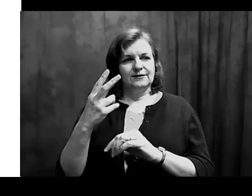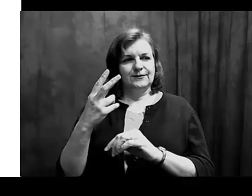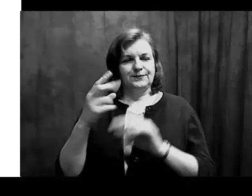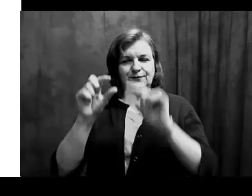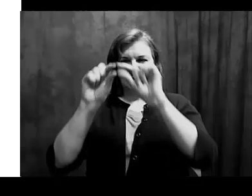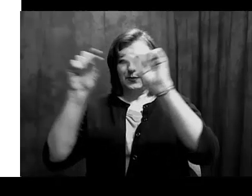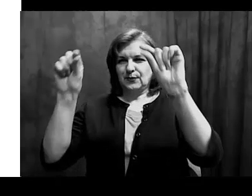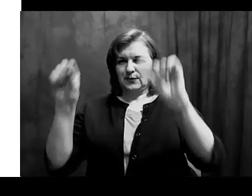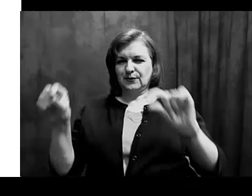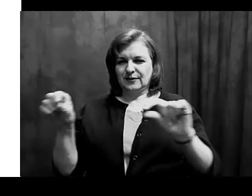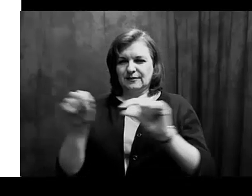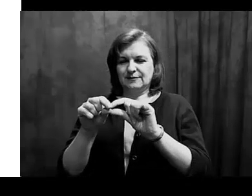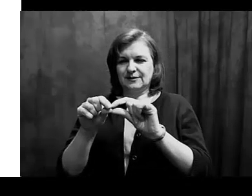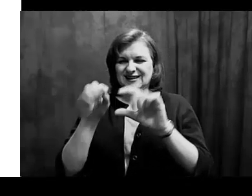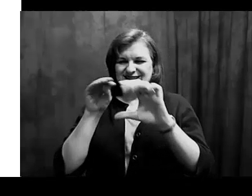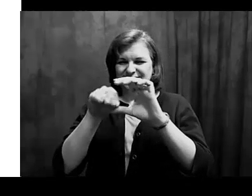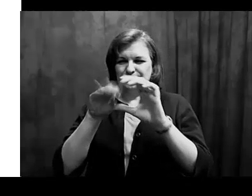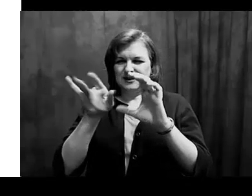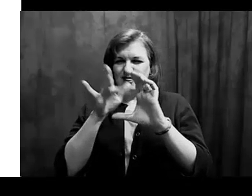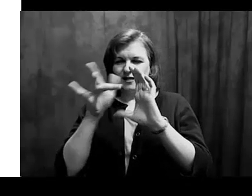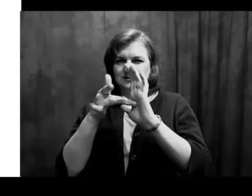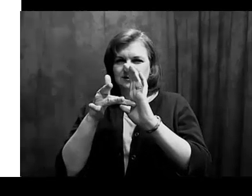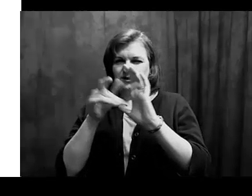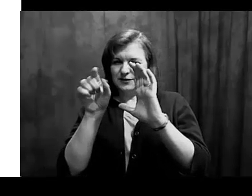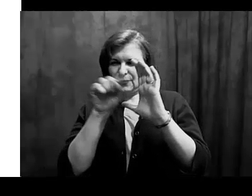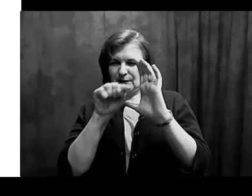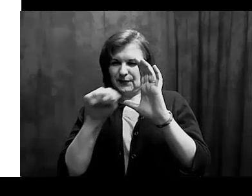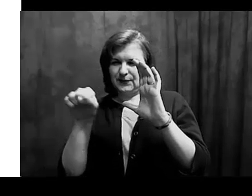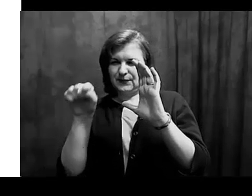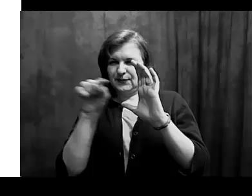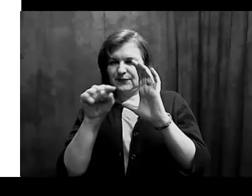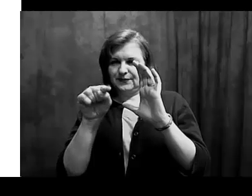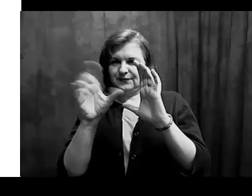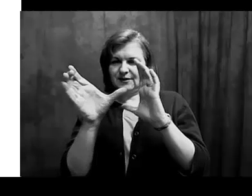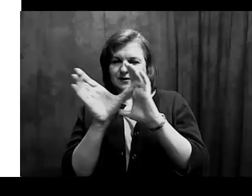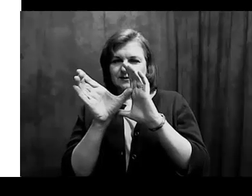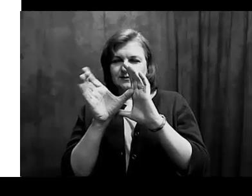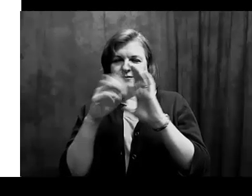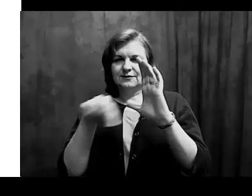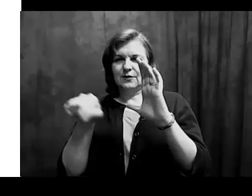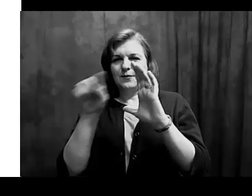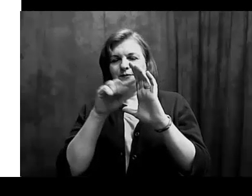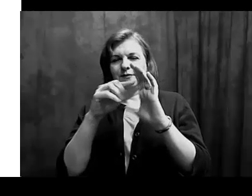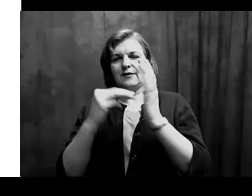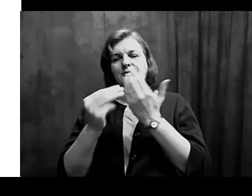squeezed together plasma membranes and inner parts of these plant cells